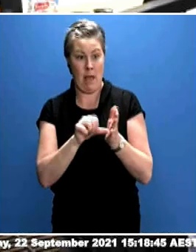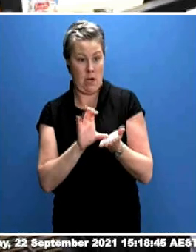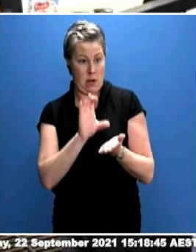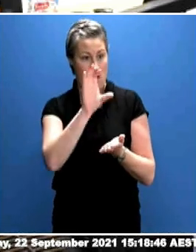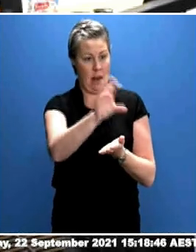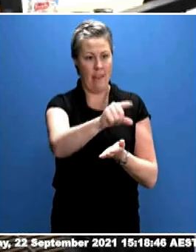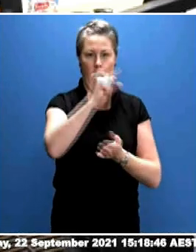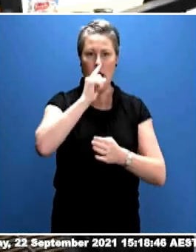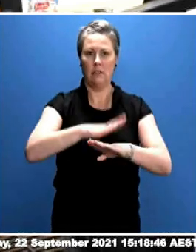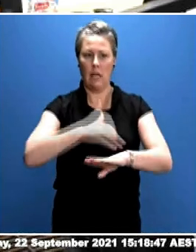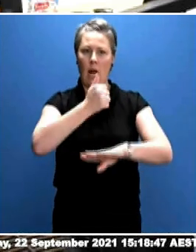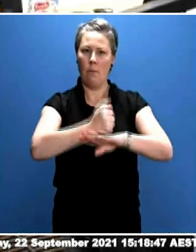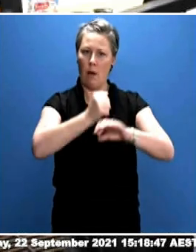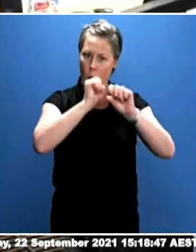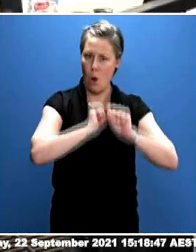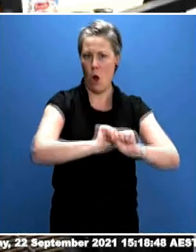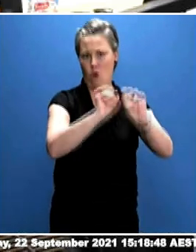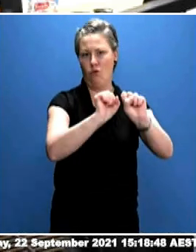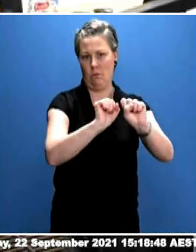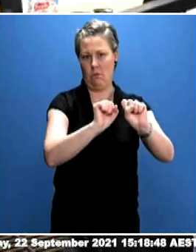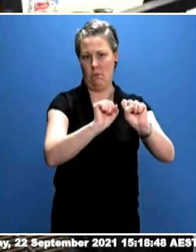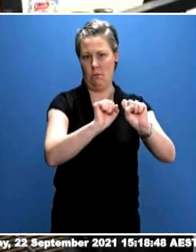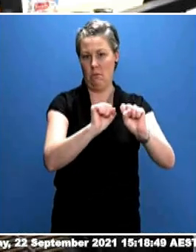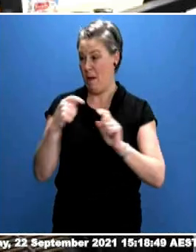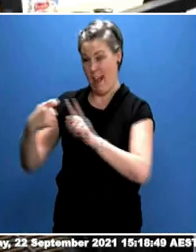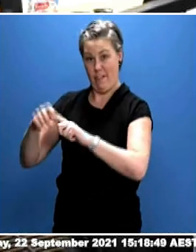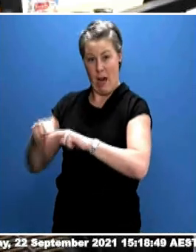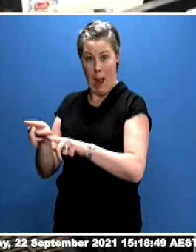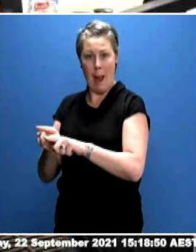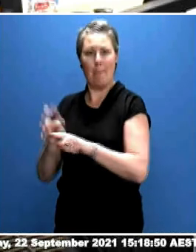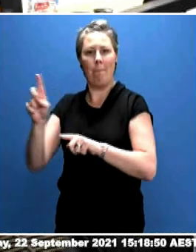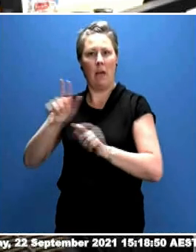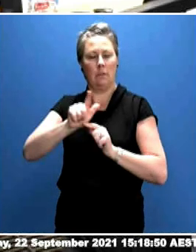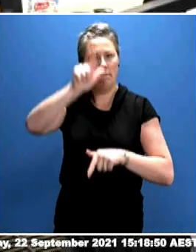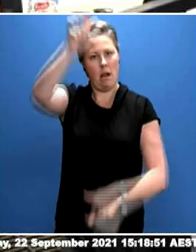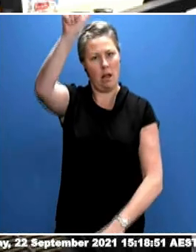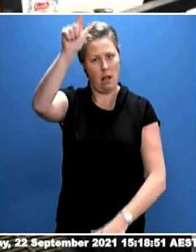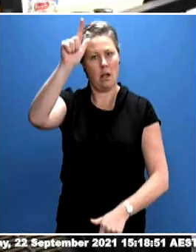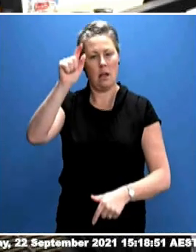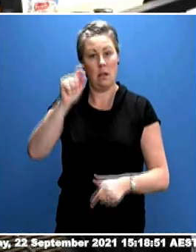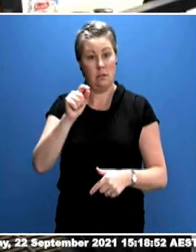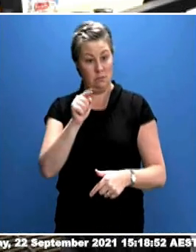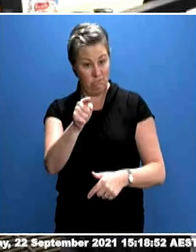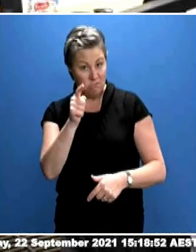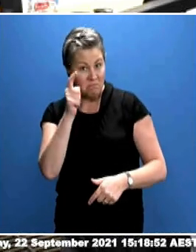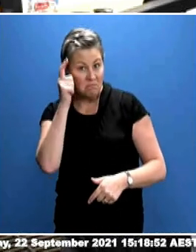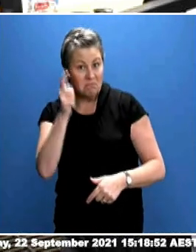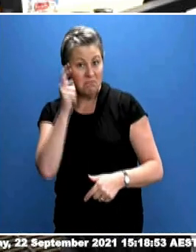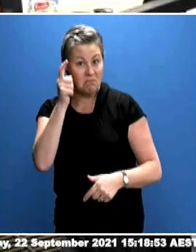"remote area Kath French", and I realise that's two questions, but is that something that's in the contemplation of the Department?